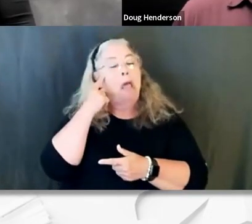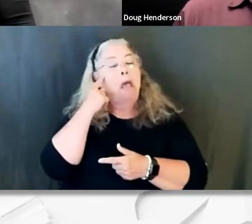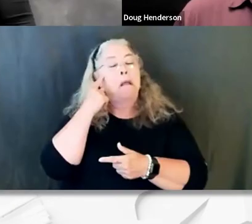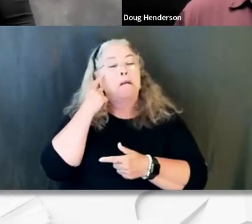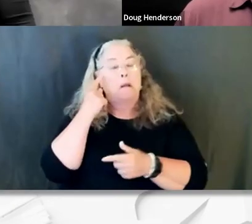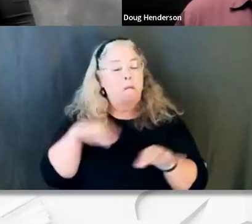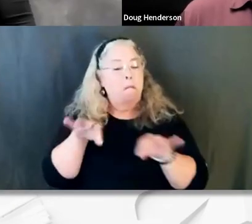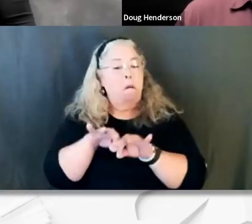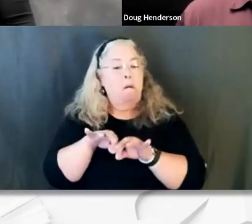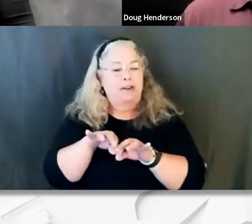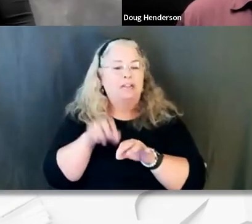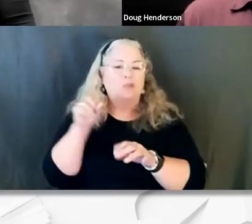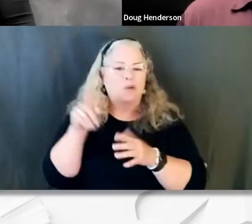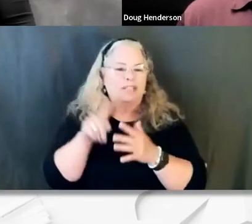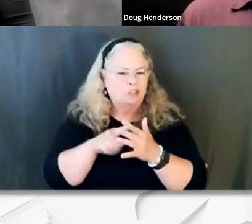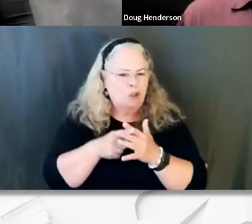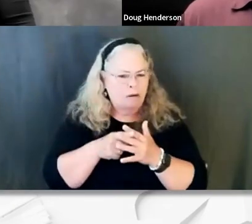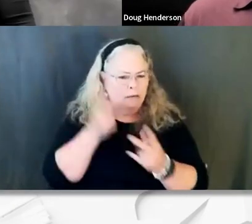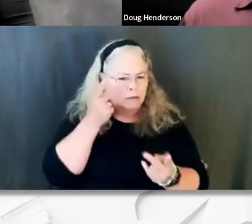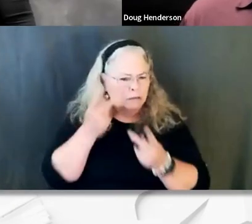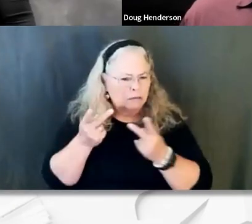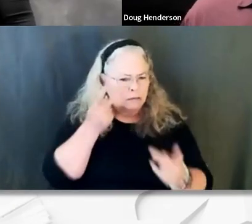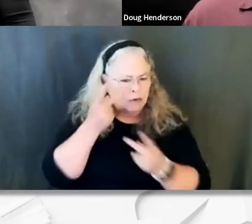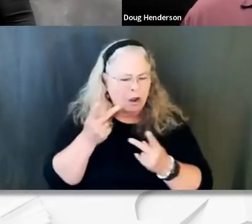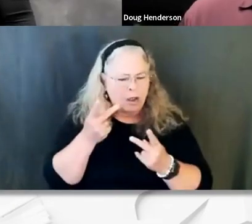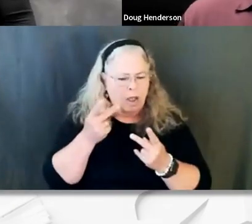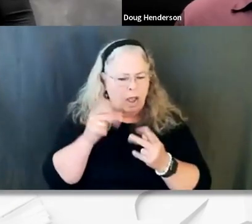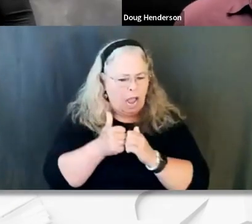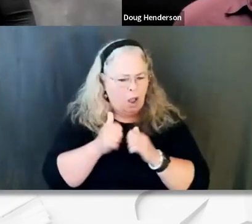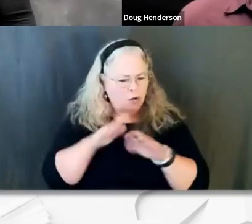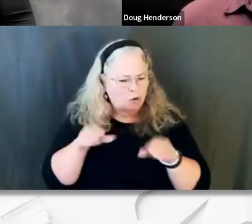important and so they start seeing how much more engaged. And for question one I actually wanted